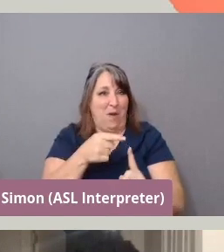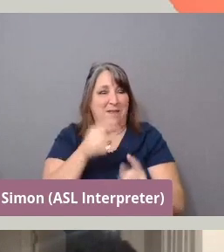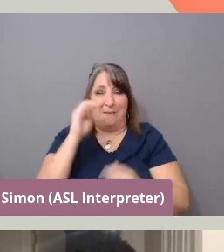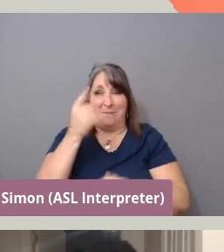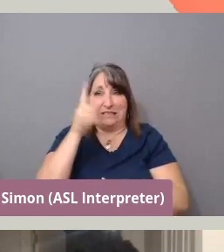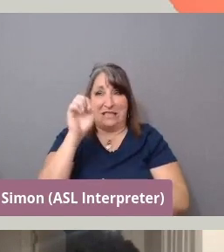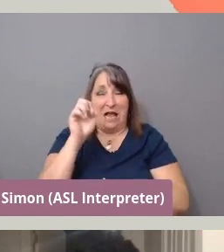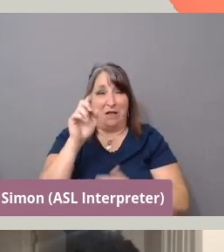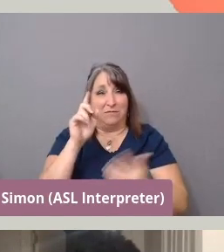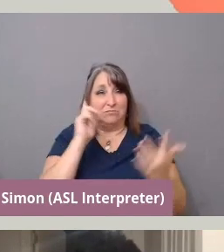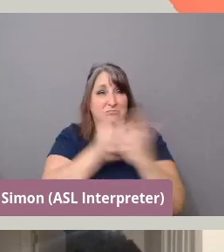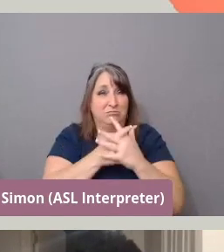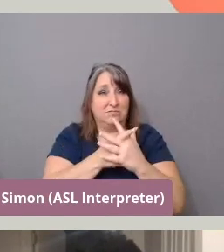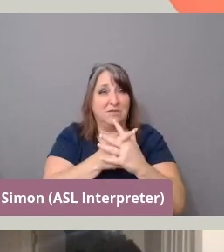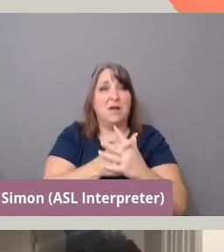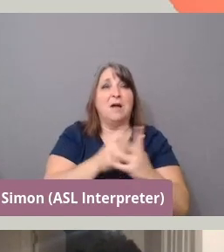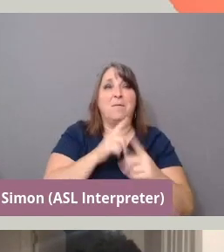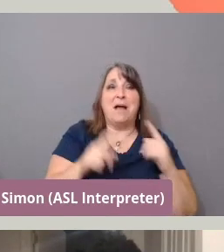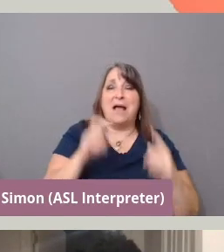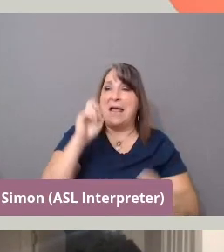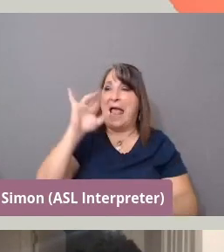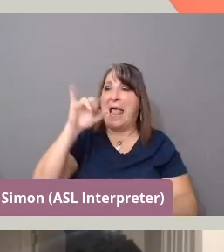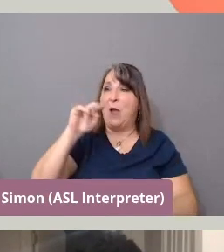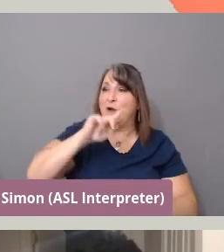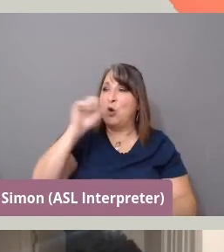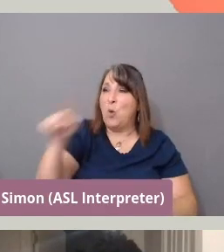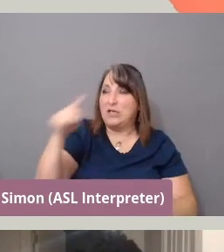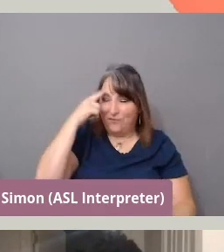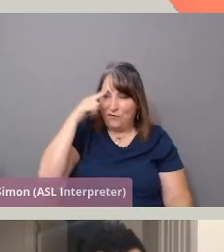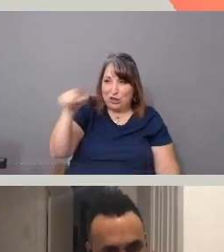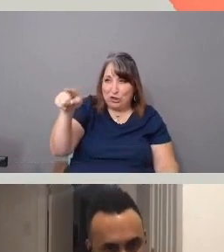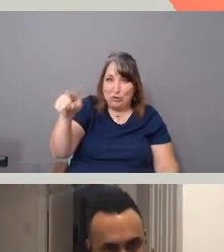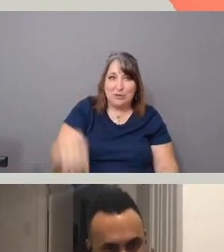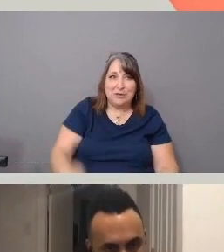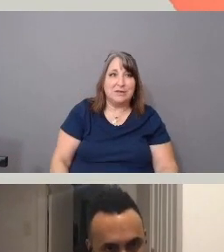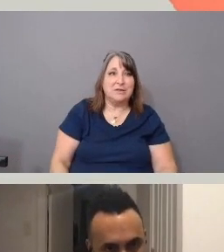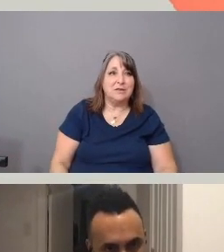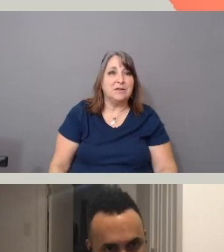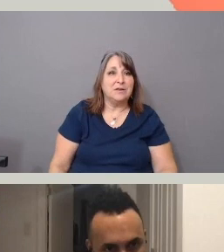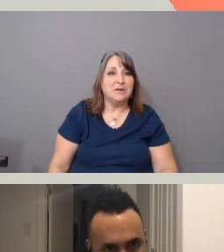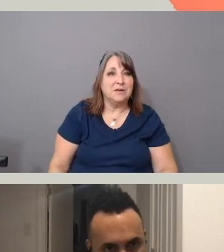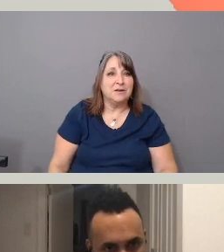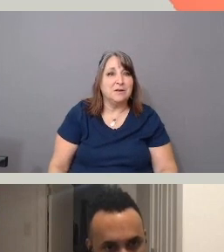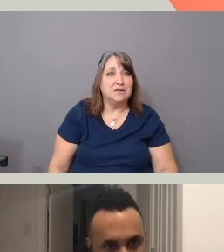a beautiful question has come for you, a generous question of what do you really love to hear?